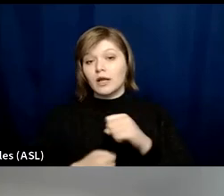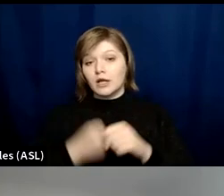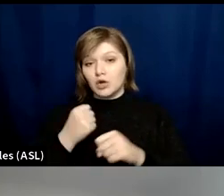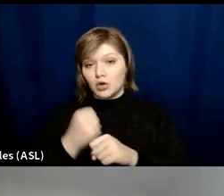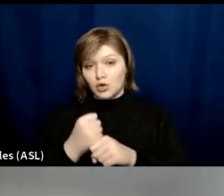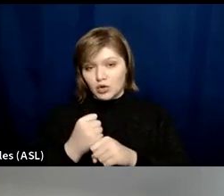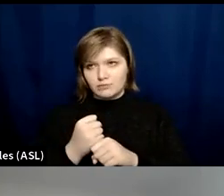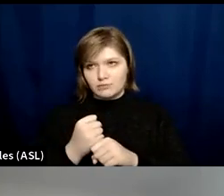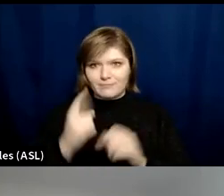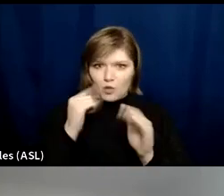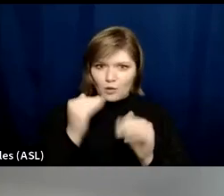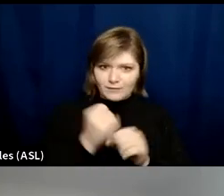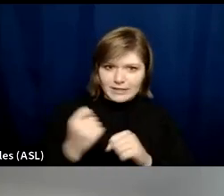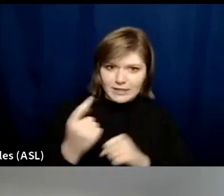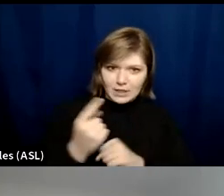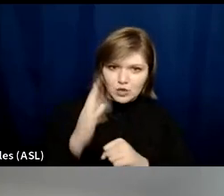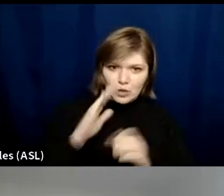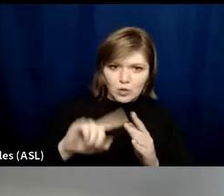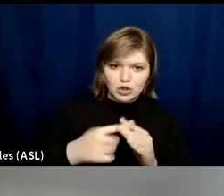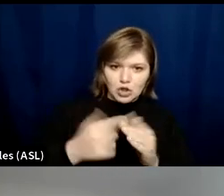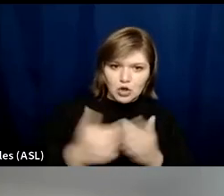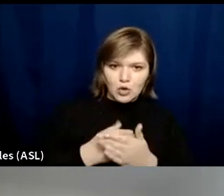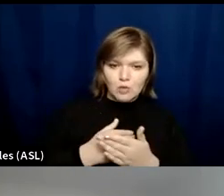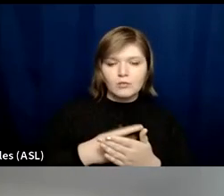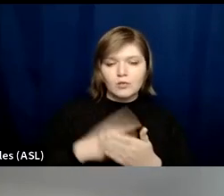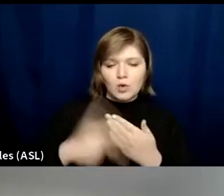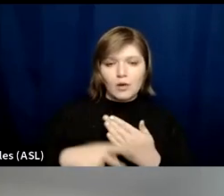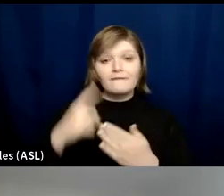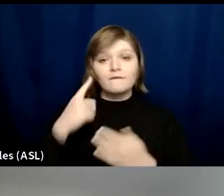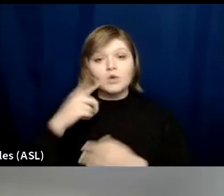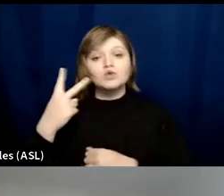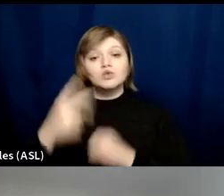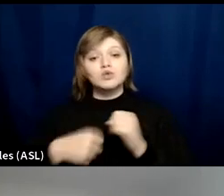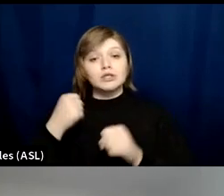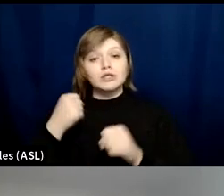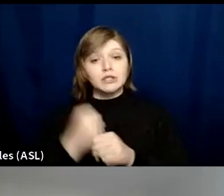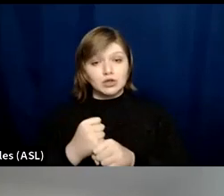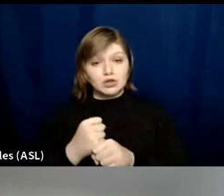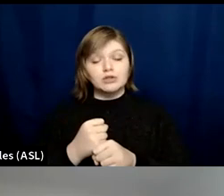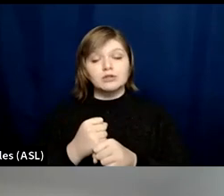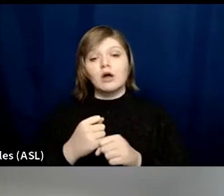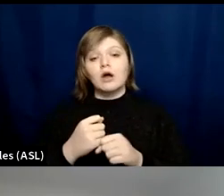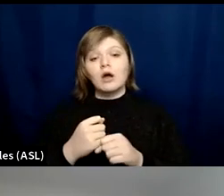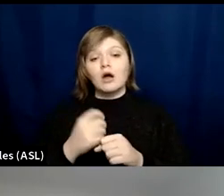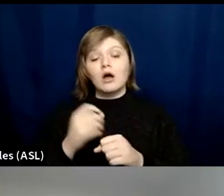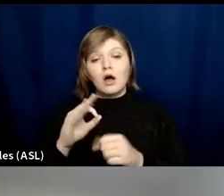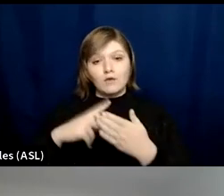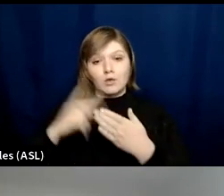Make sure you are reaching out to the Housing Authority and building relationship, and the easiest way to do that is to bring value